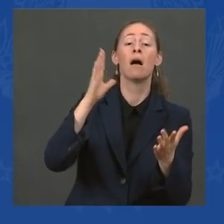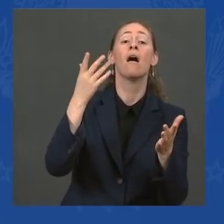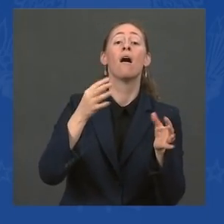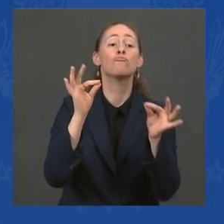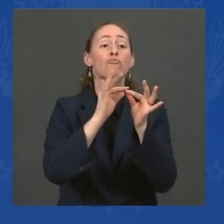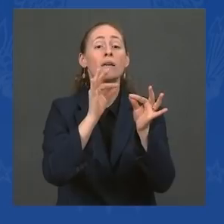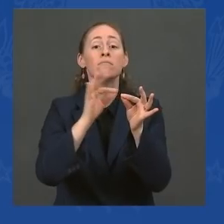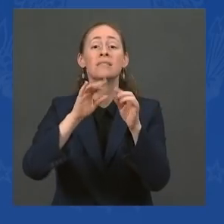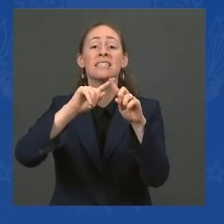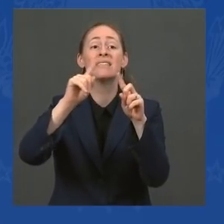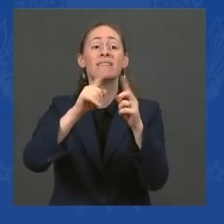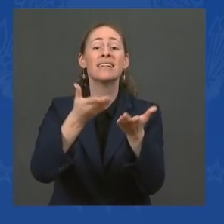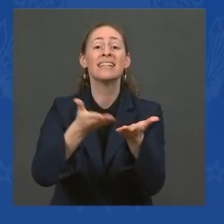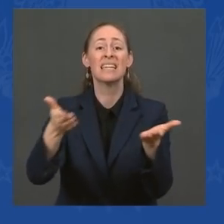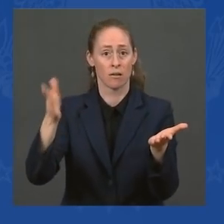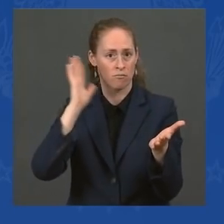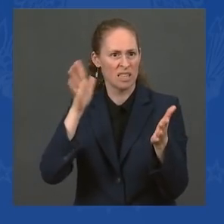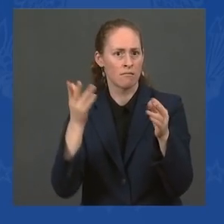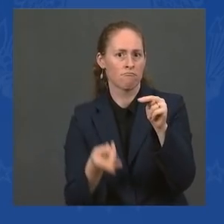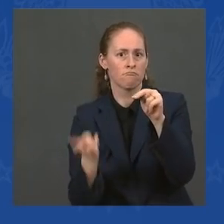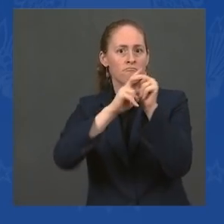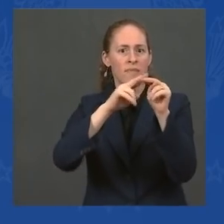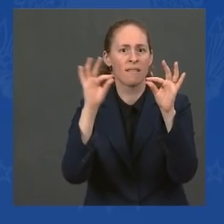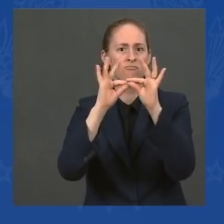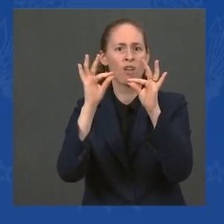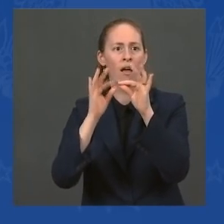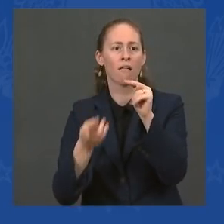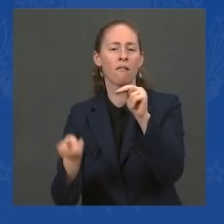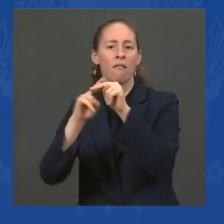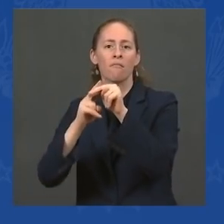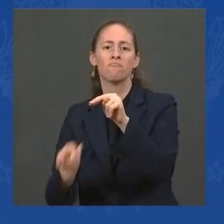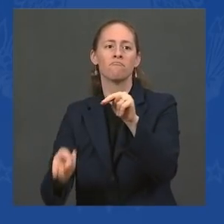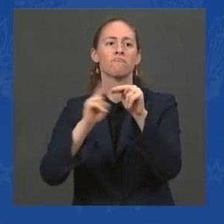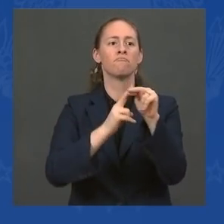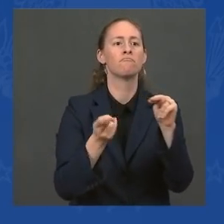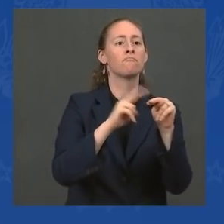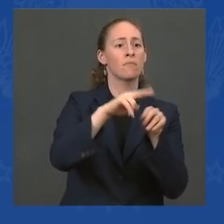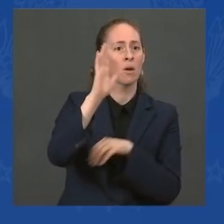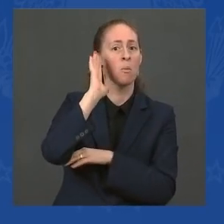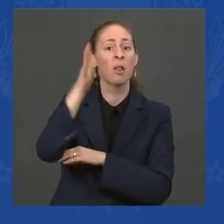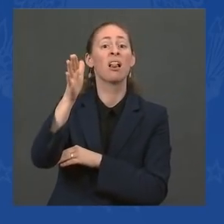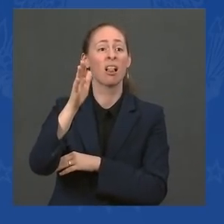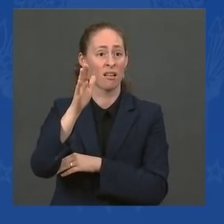we would, as Jane mentioned, see higher borrowing costs for consumers and small businesses,